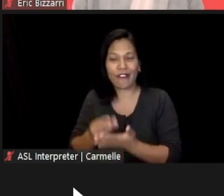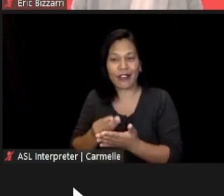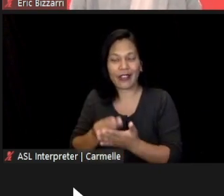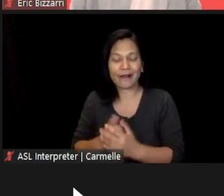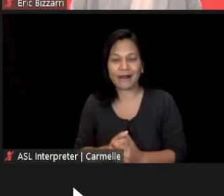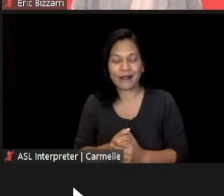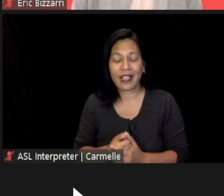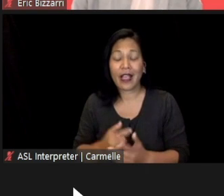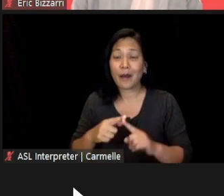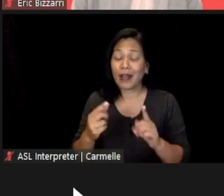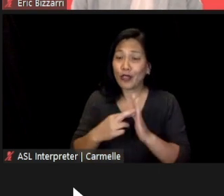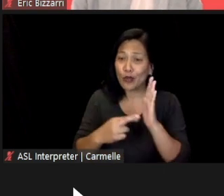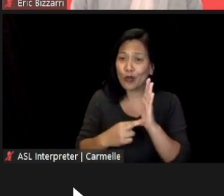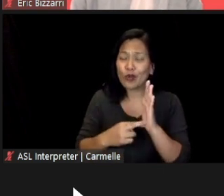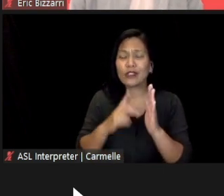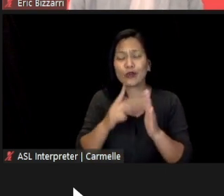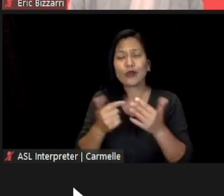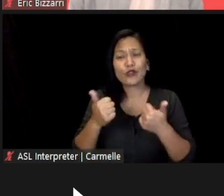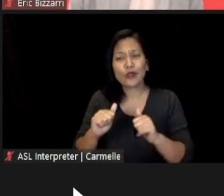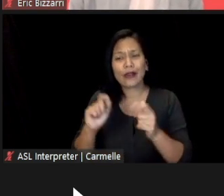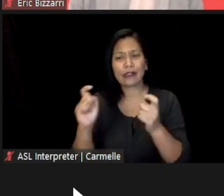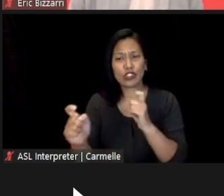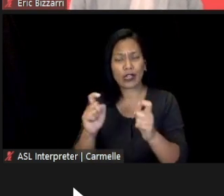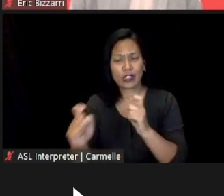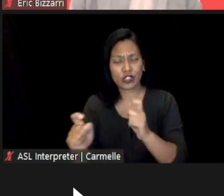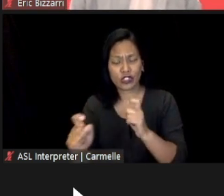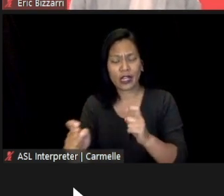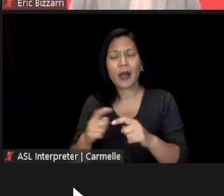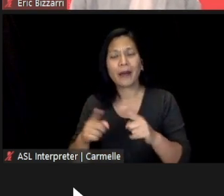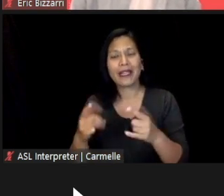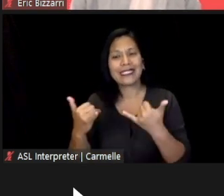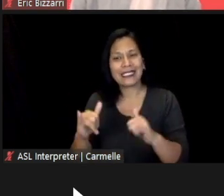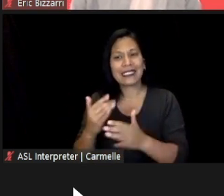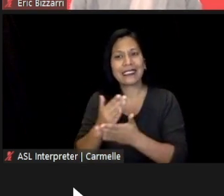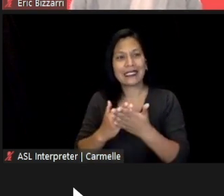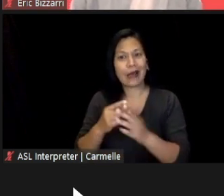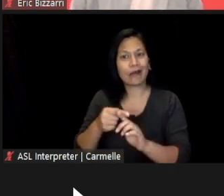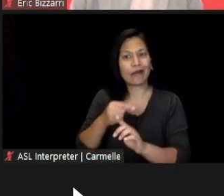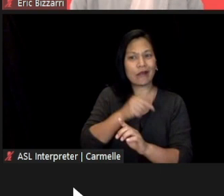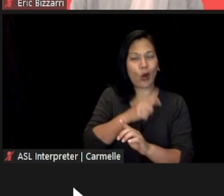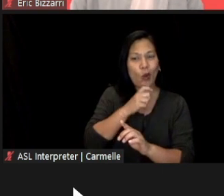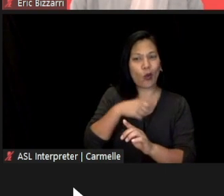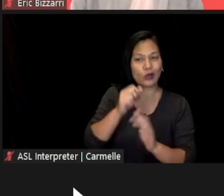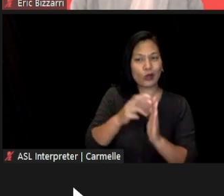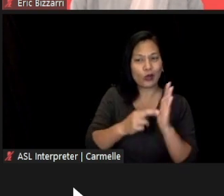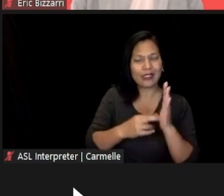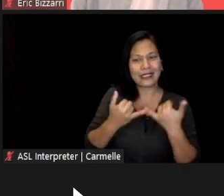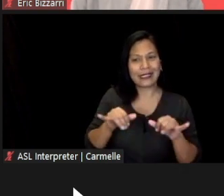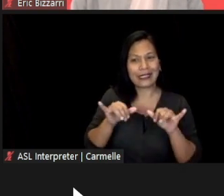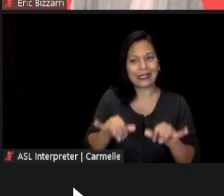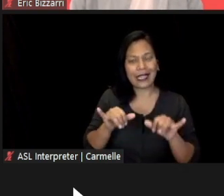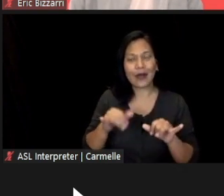We're really trying to push for more change in latitude, but there are a lot of interests and it's taken a lot of time to try and reconcile